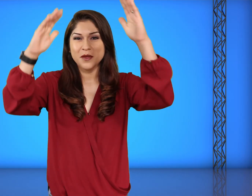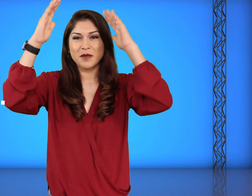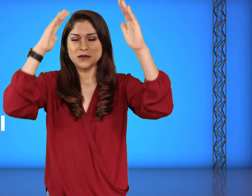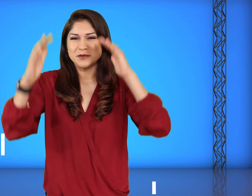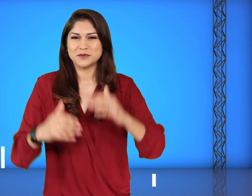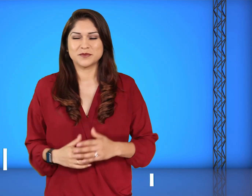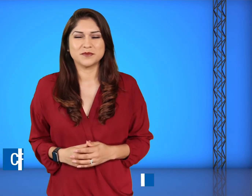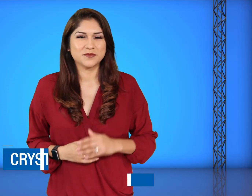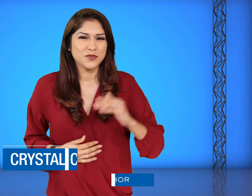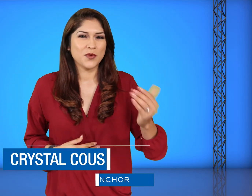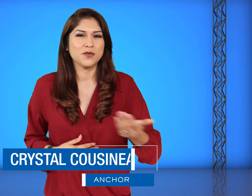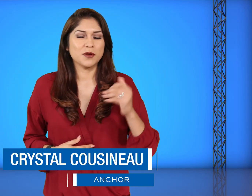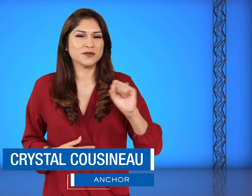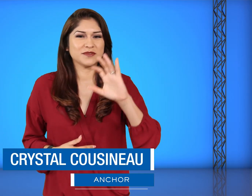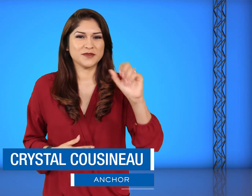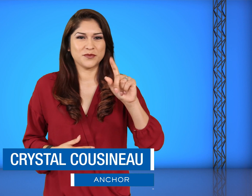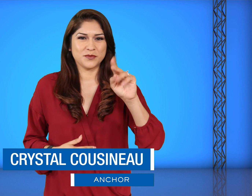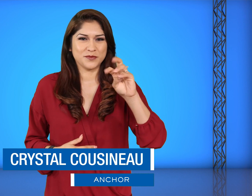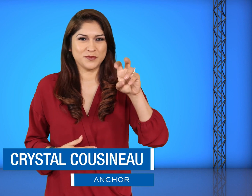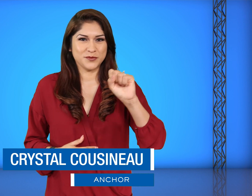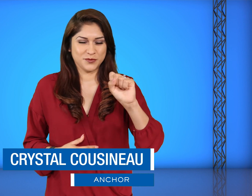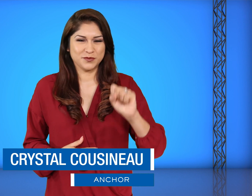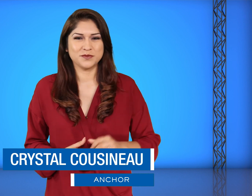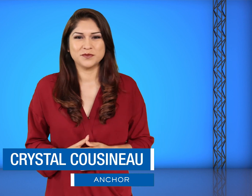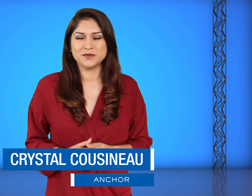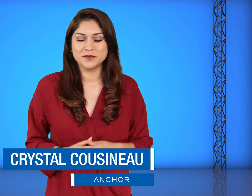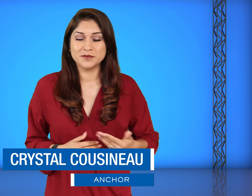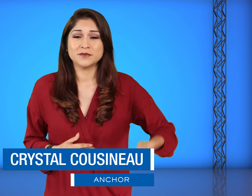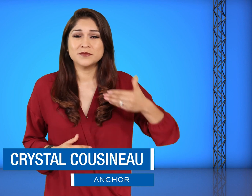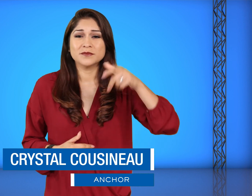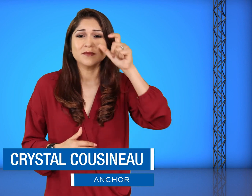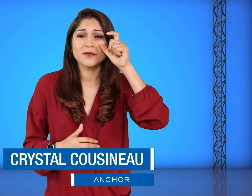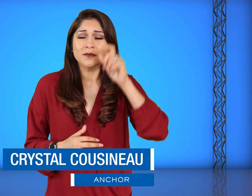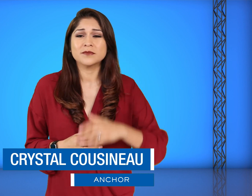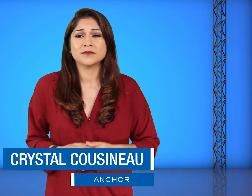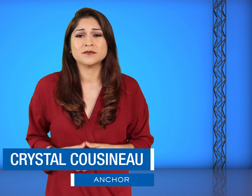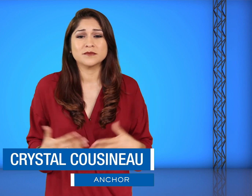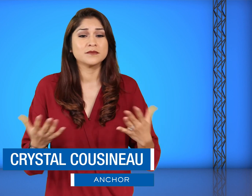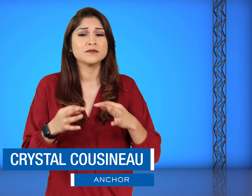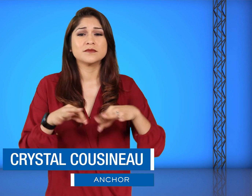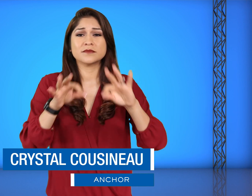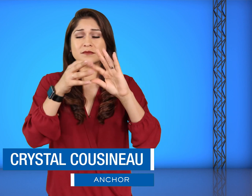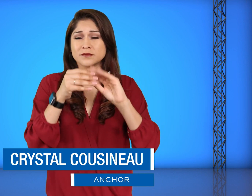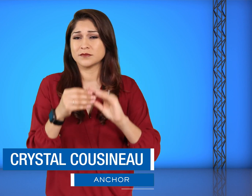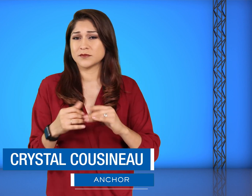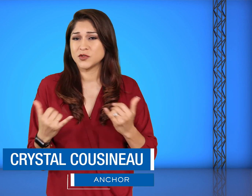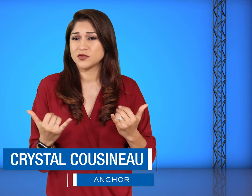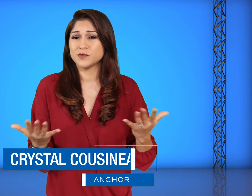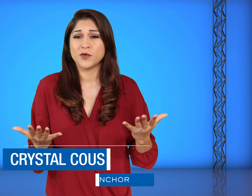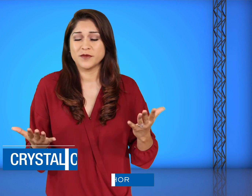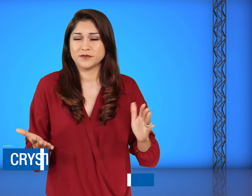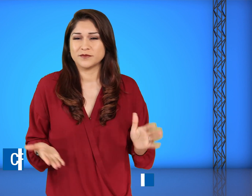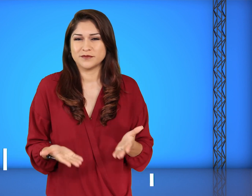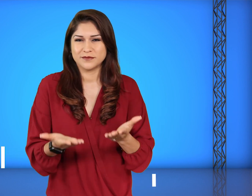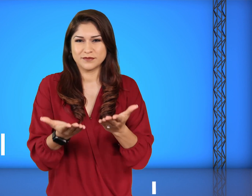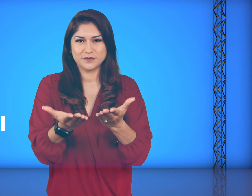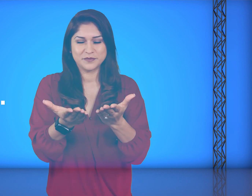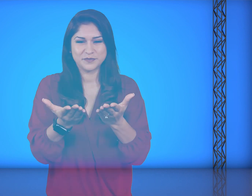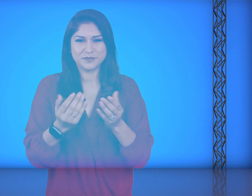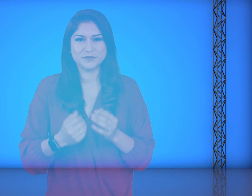Hello everyone. Welcome to Sign1News. I'm Crystal Cousineau. Here are your top stories for today.